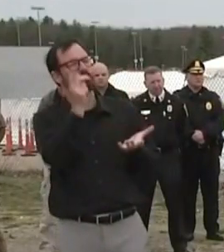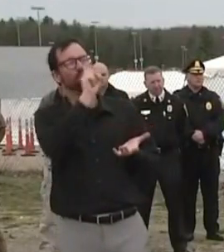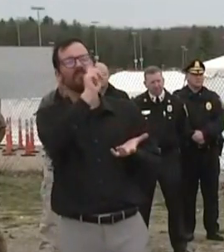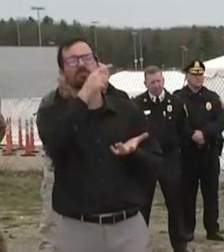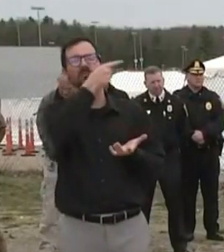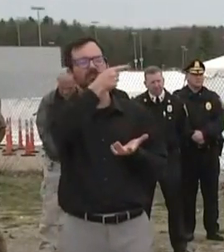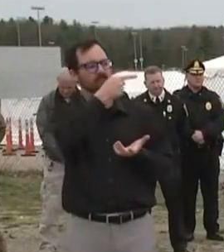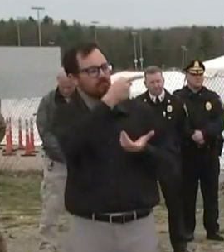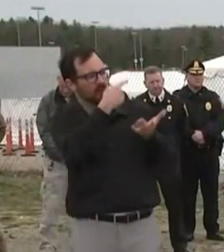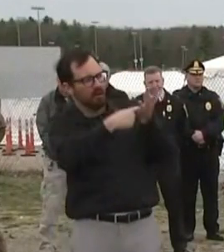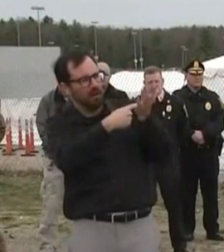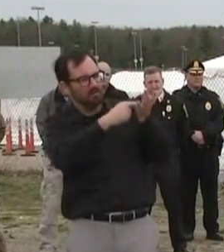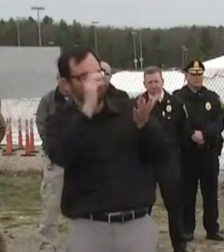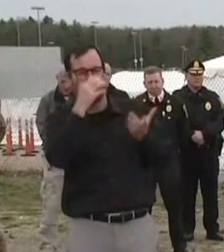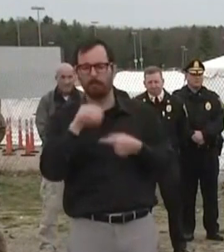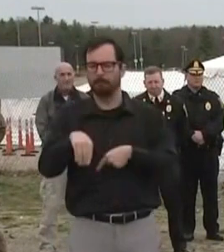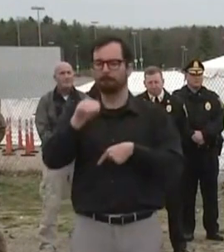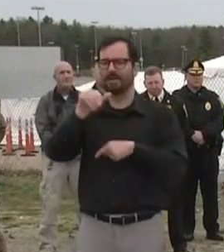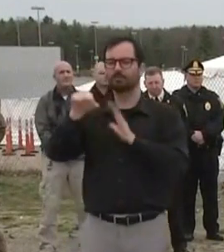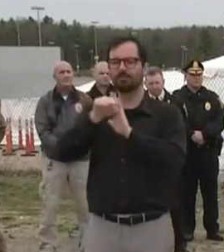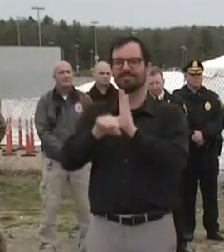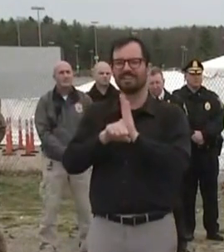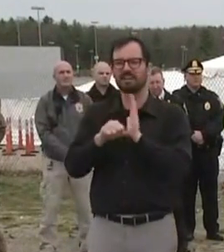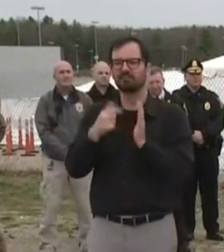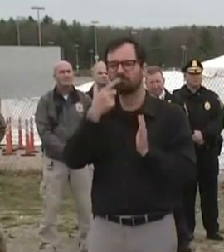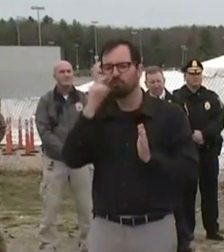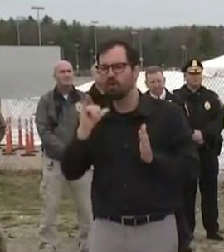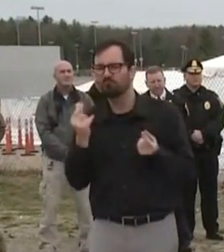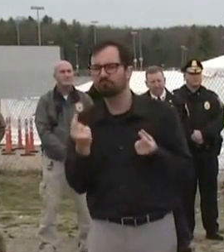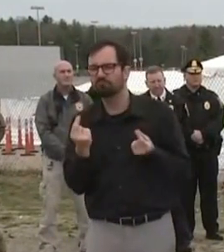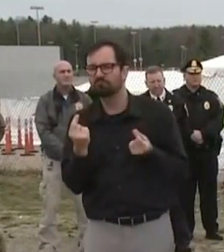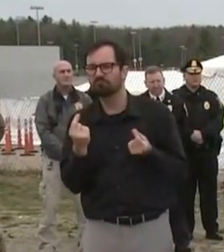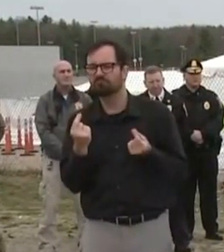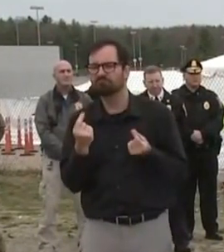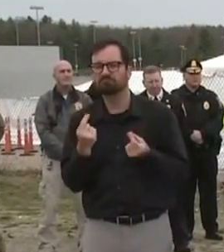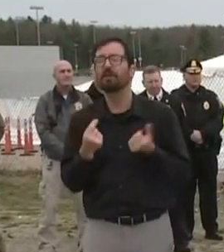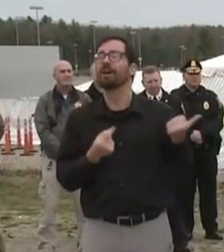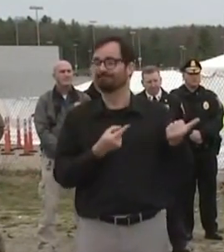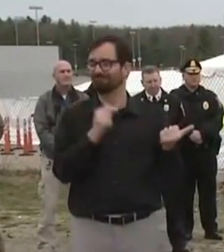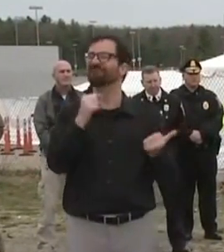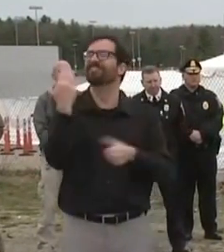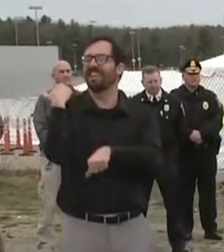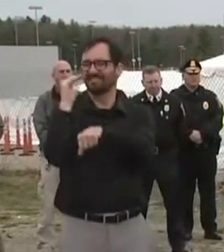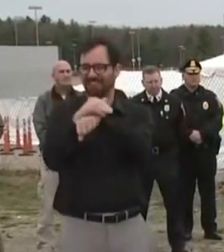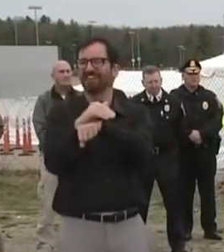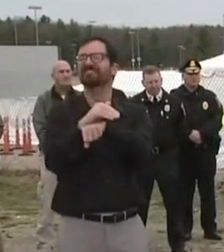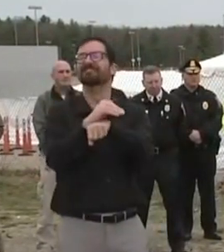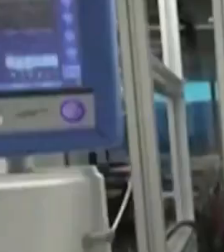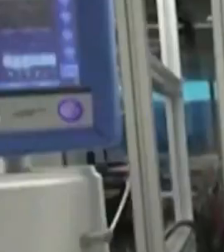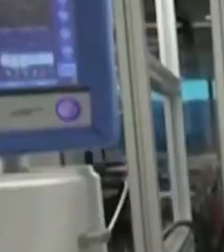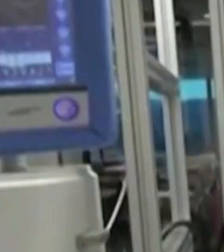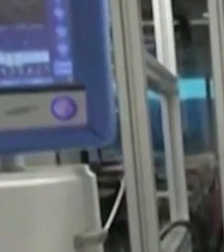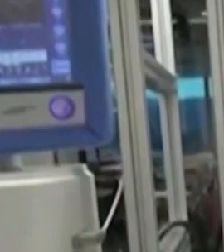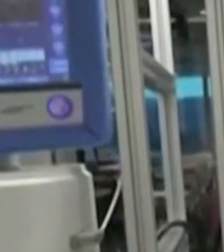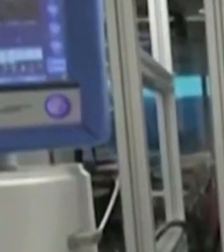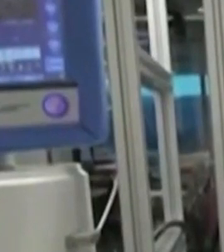THE GOVERNOR HAD GOOD NEWS SUNDAY. 100 VENTILATORS DELIVERED BY THE FEDERAL GOVERNMENT, BUT